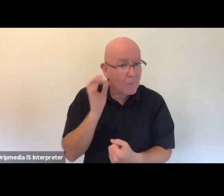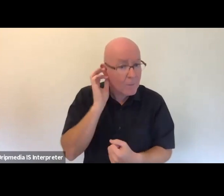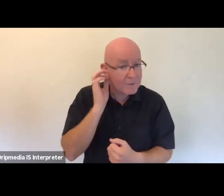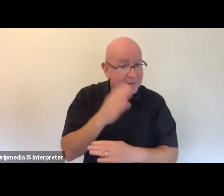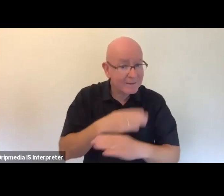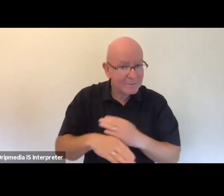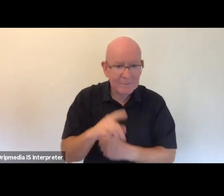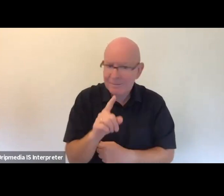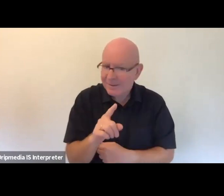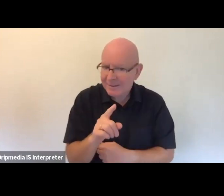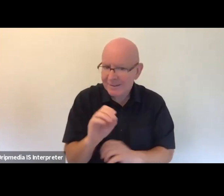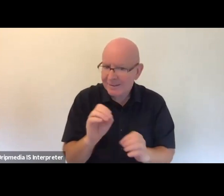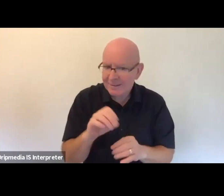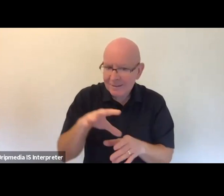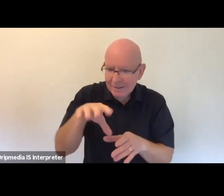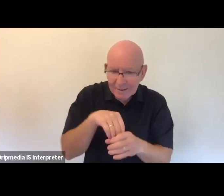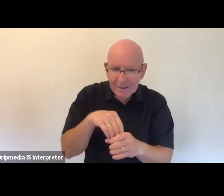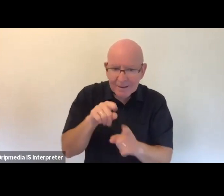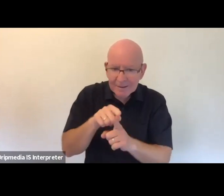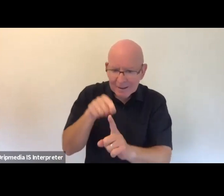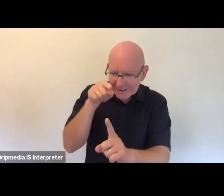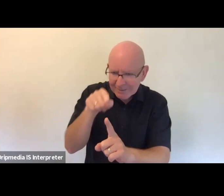Simarlily, when it comes to violence and abuse, and…